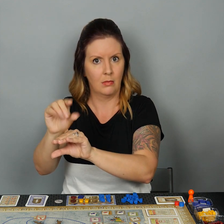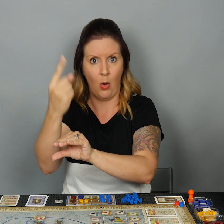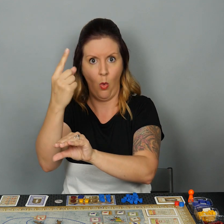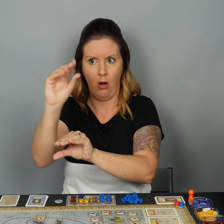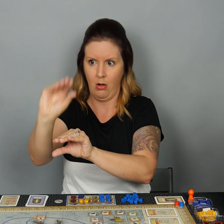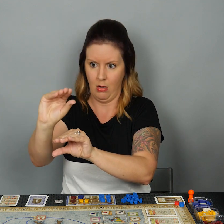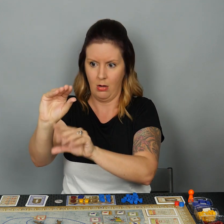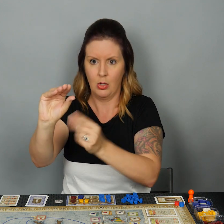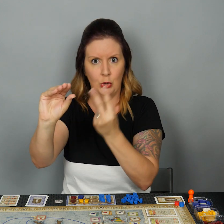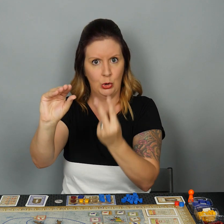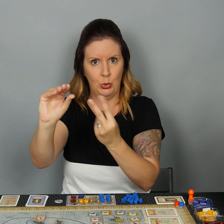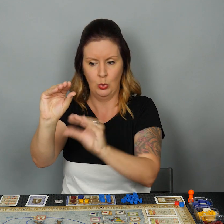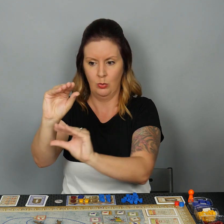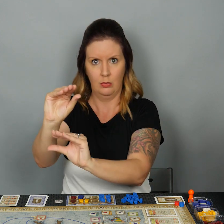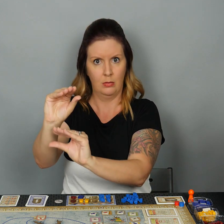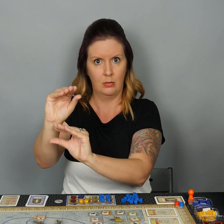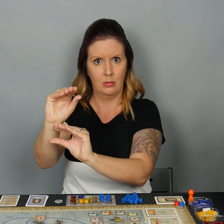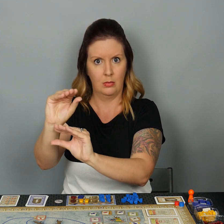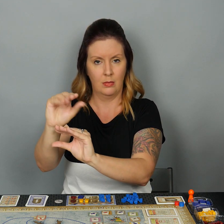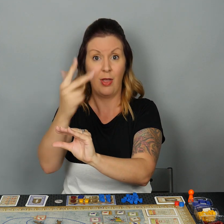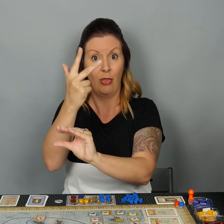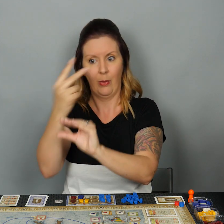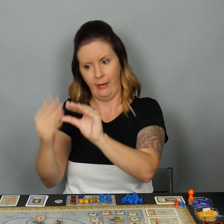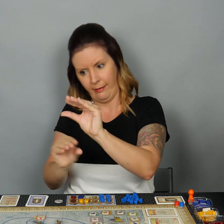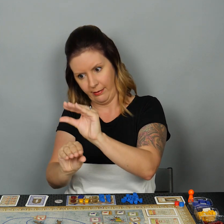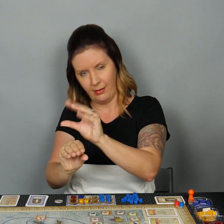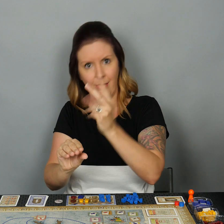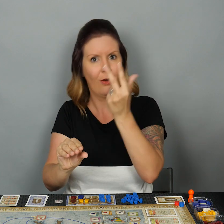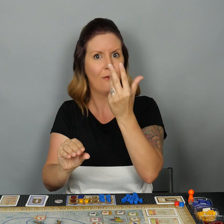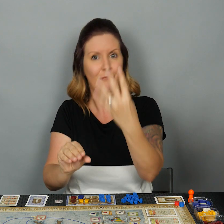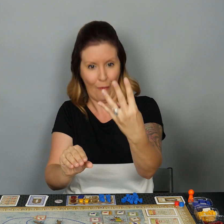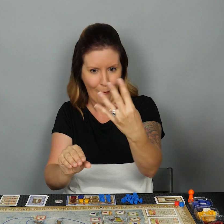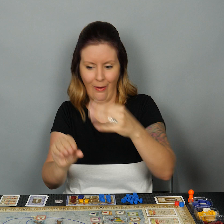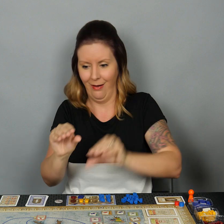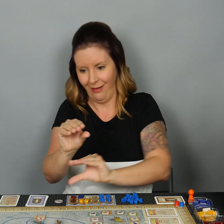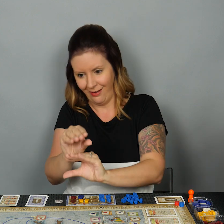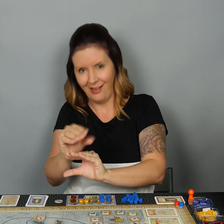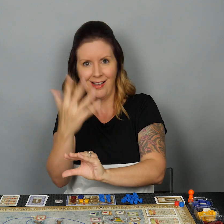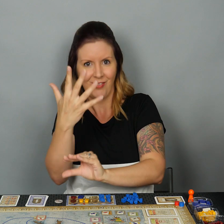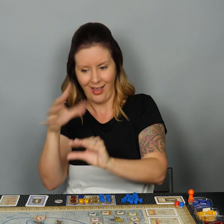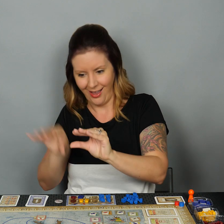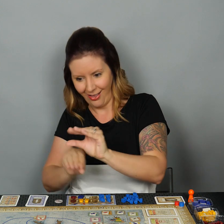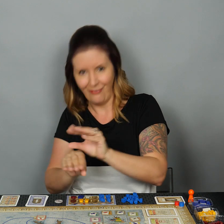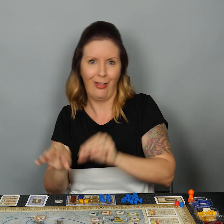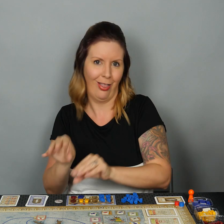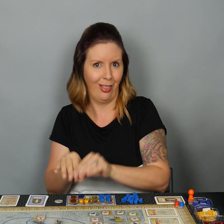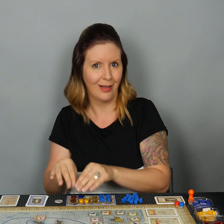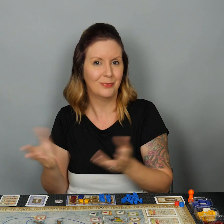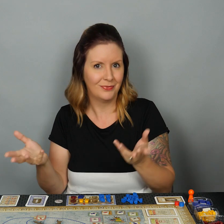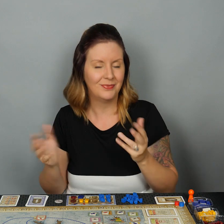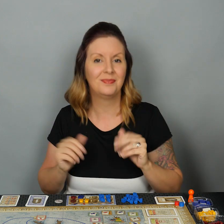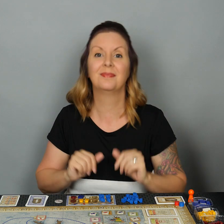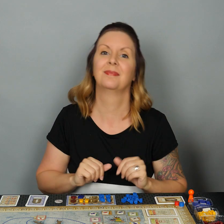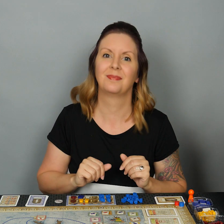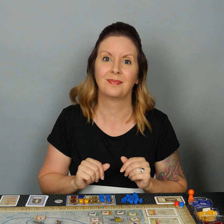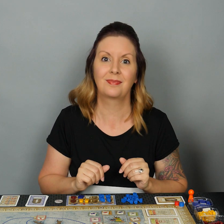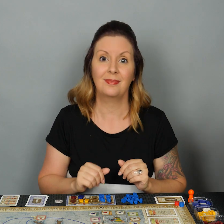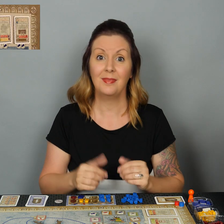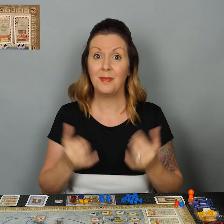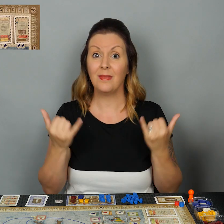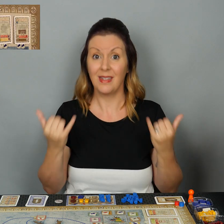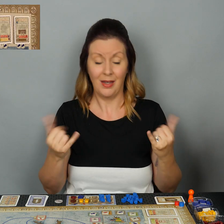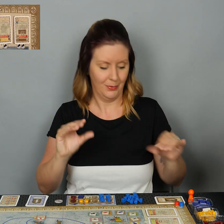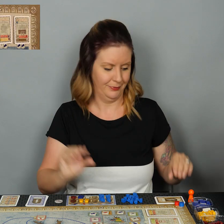Roman numeral 3 under Roman numeral 2, and so on.